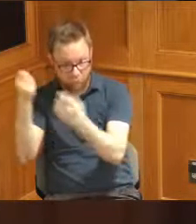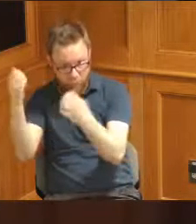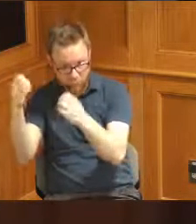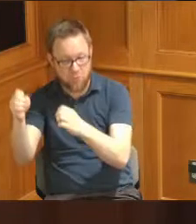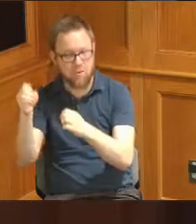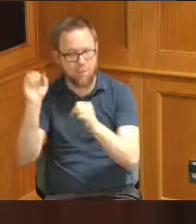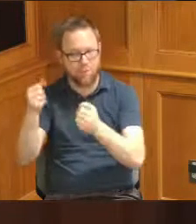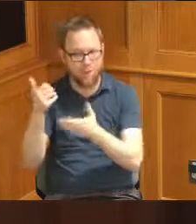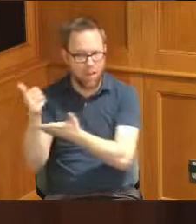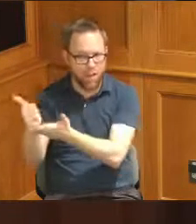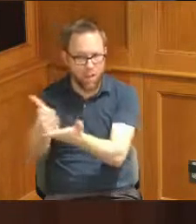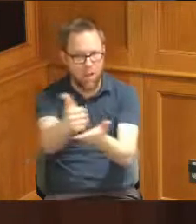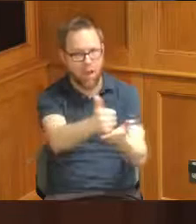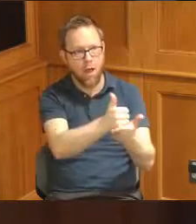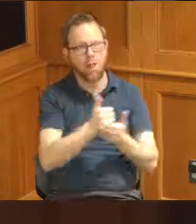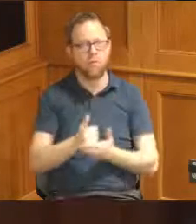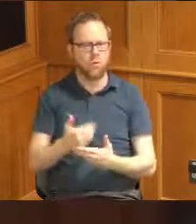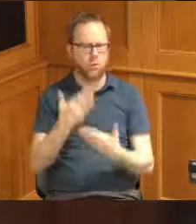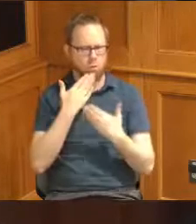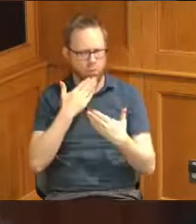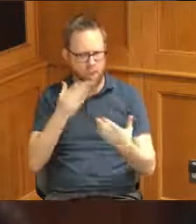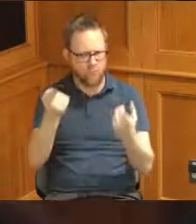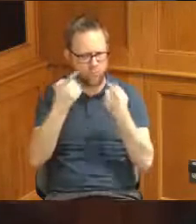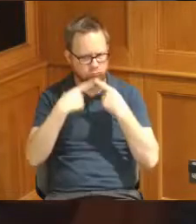declaring this before where they were in this week we're doing lots of things we have a poster